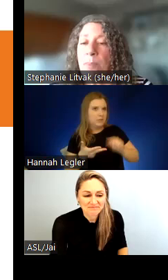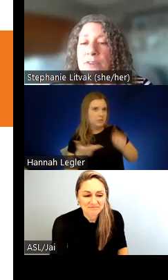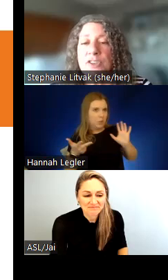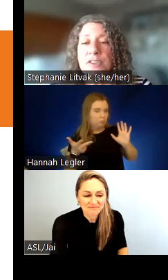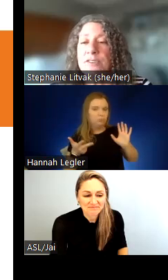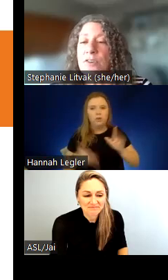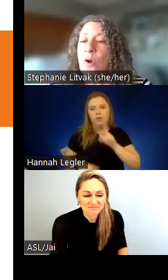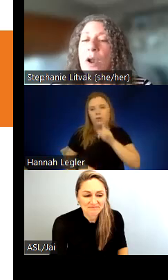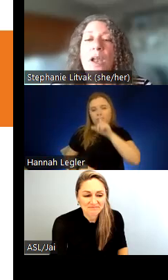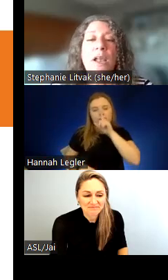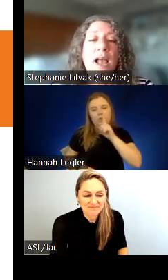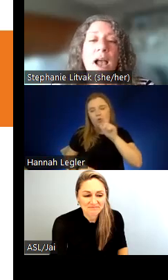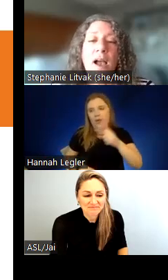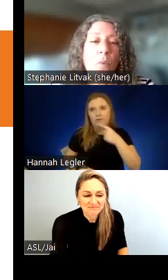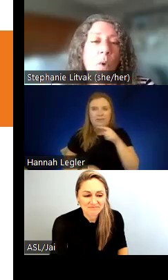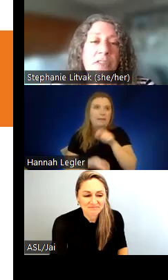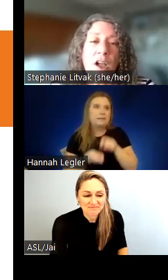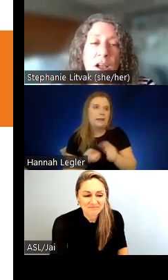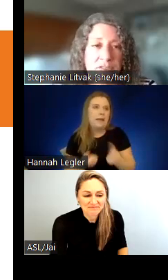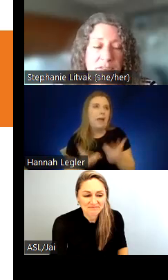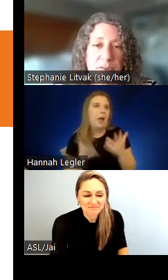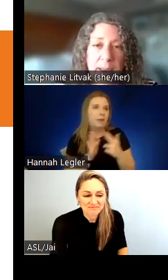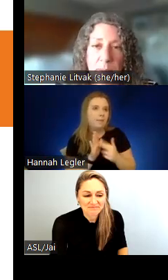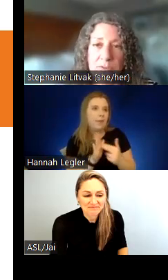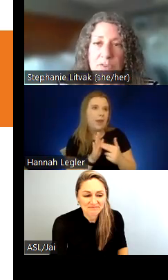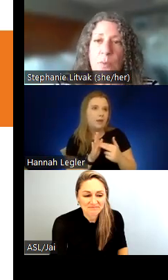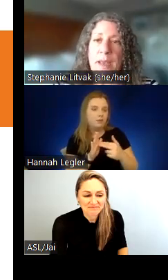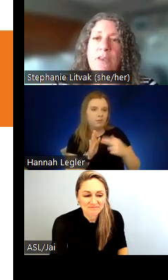brushes or what the cost of those paint brushes would be.